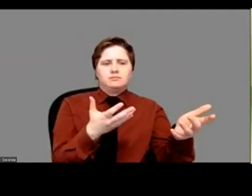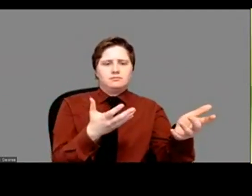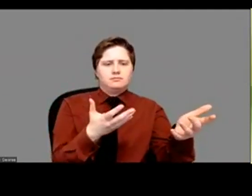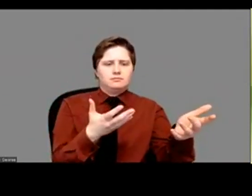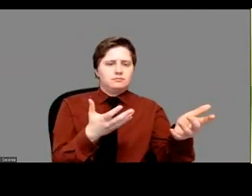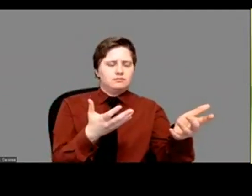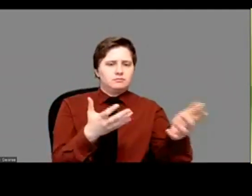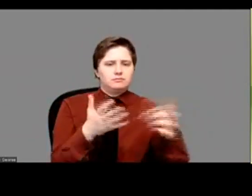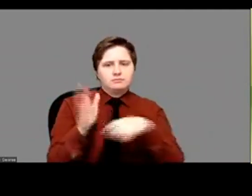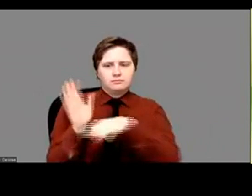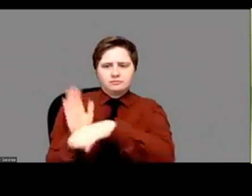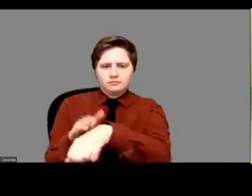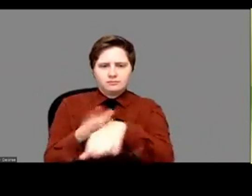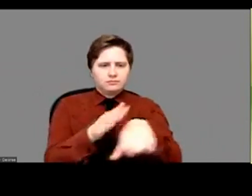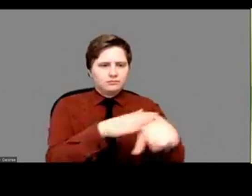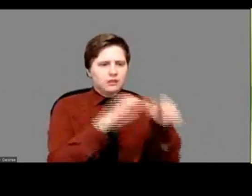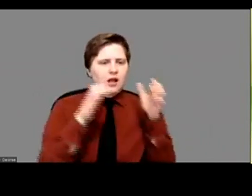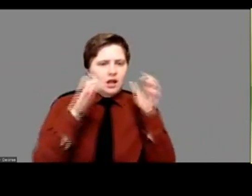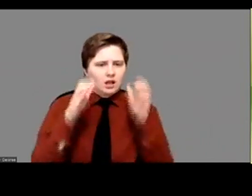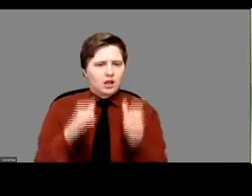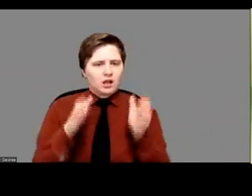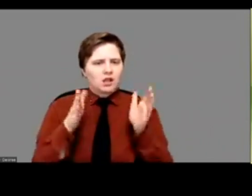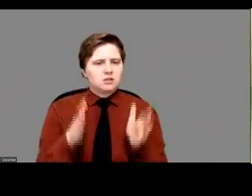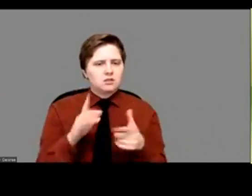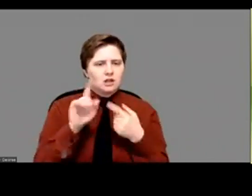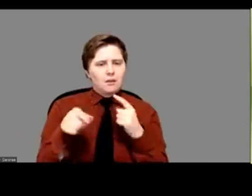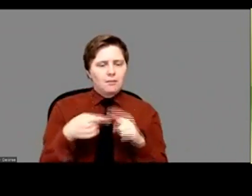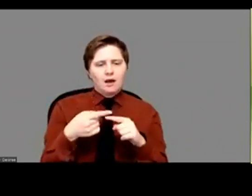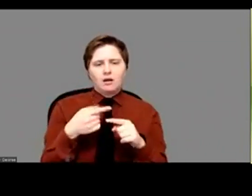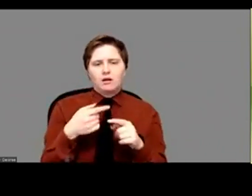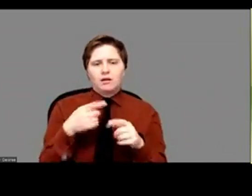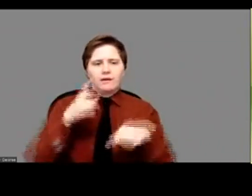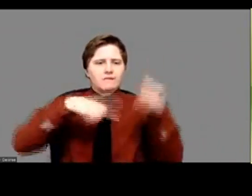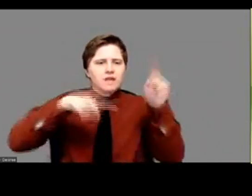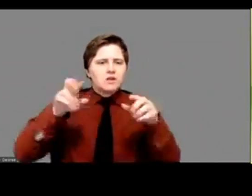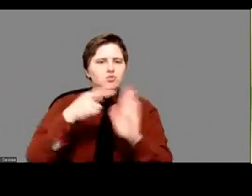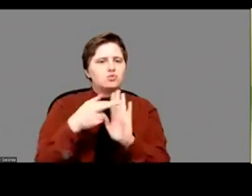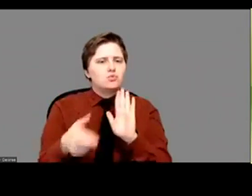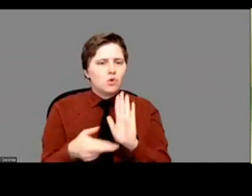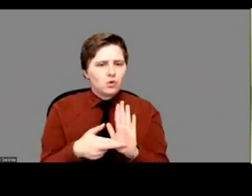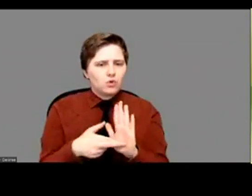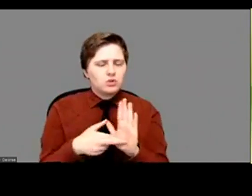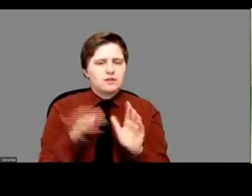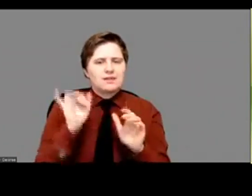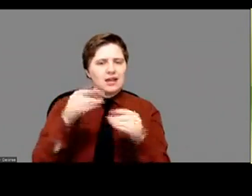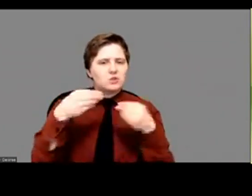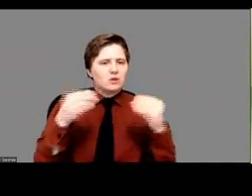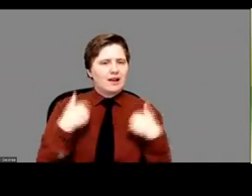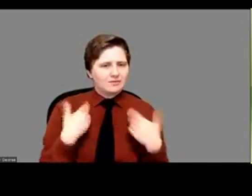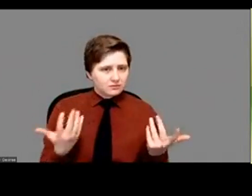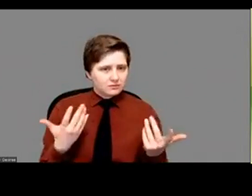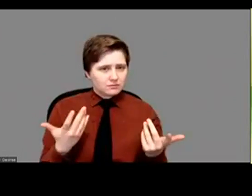Alerting customers of the various rules within and maybe those rules would